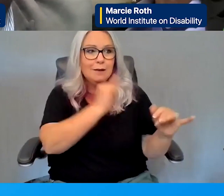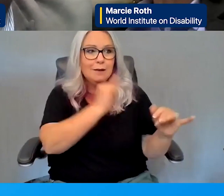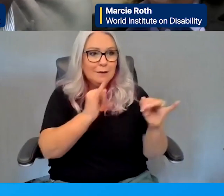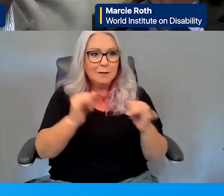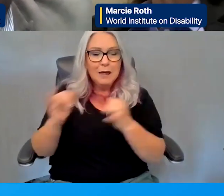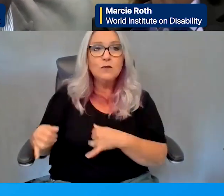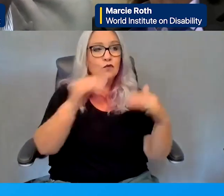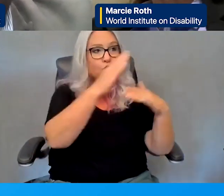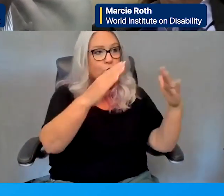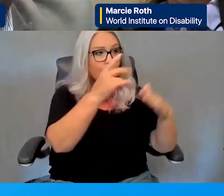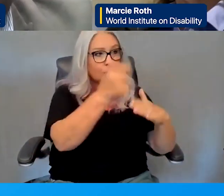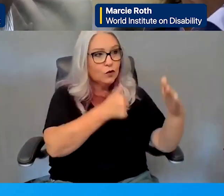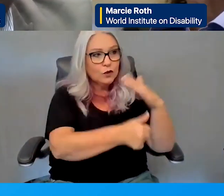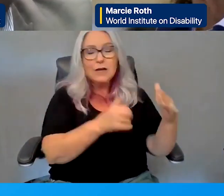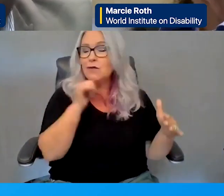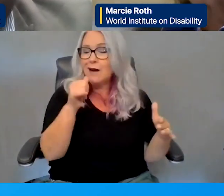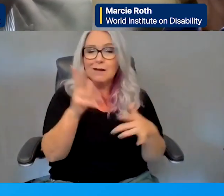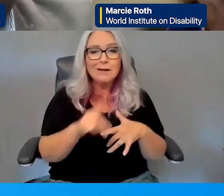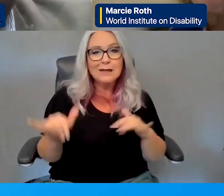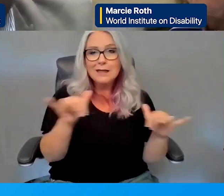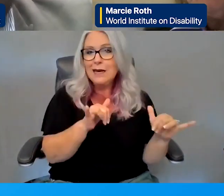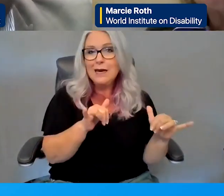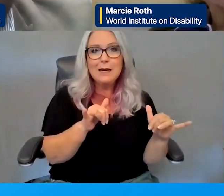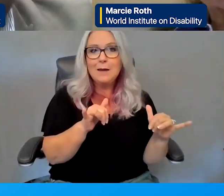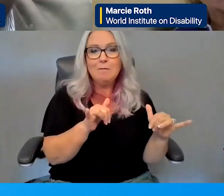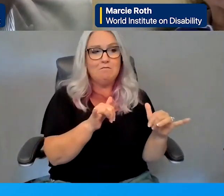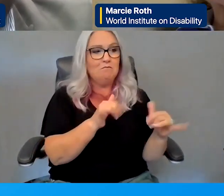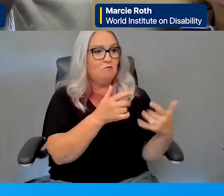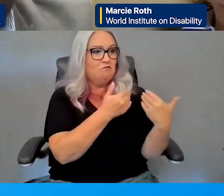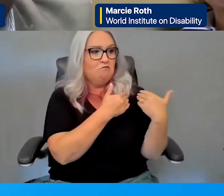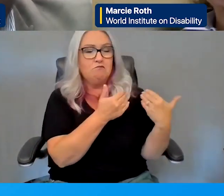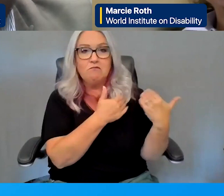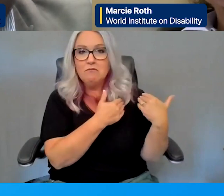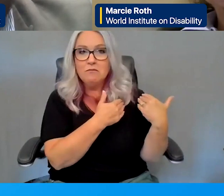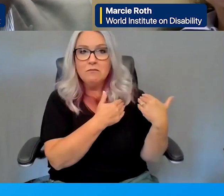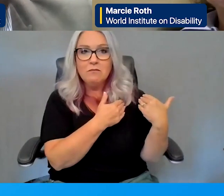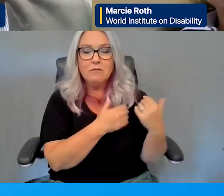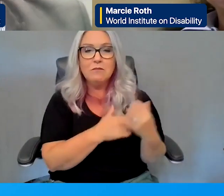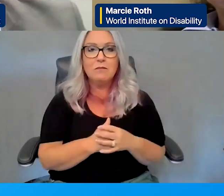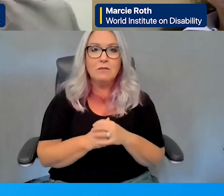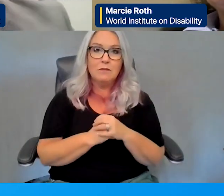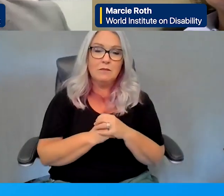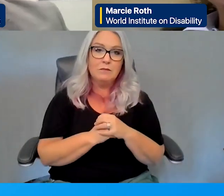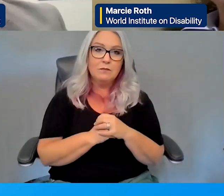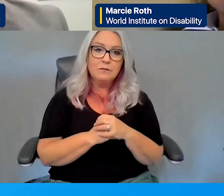same obligations. And so I